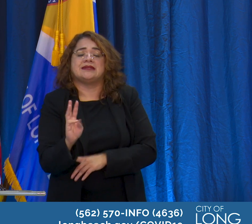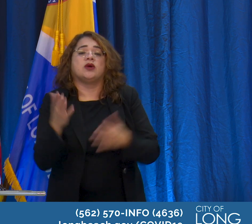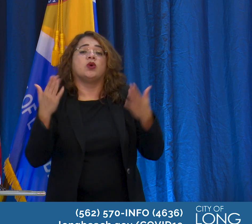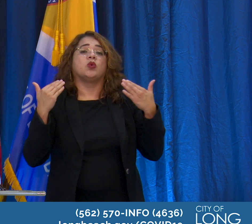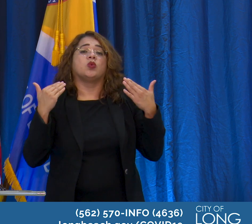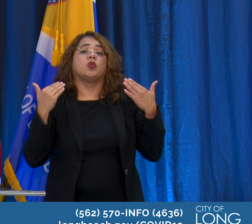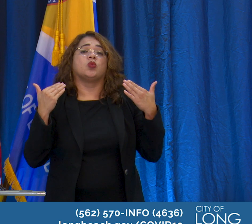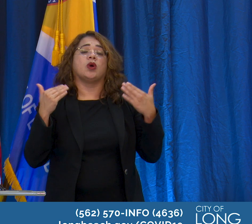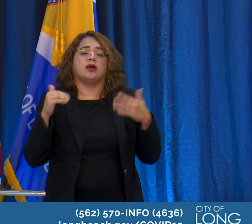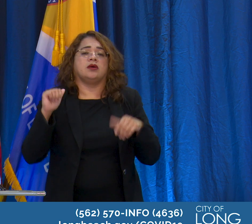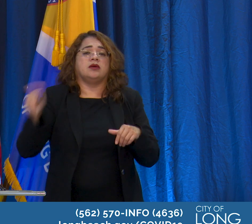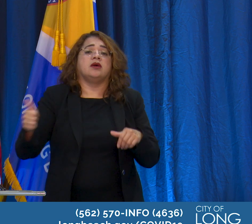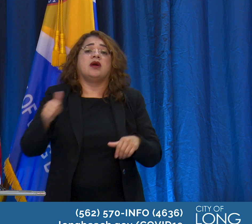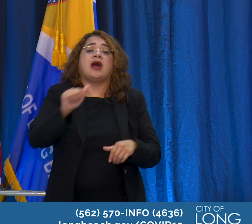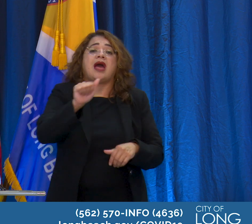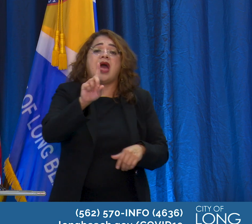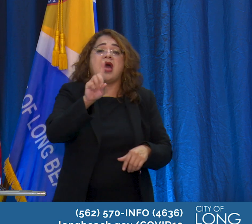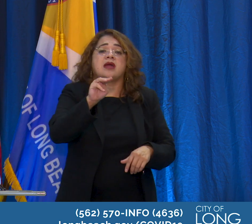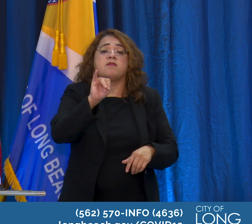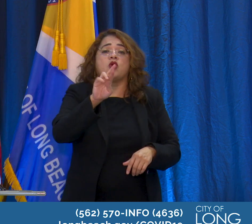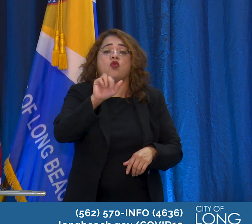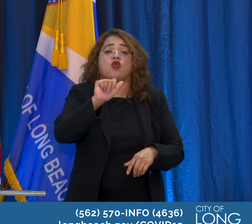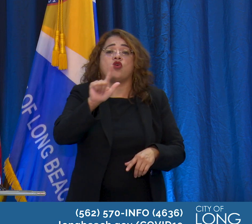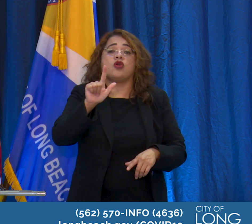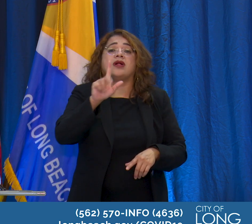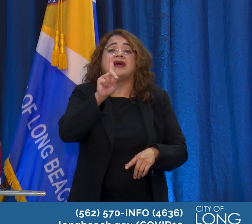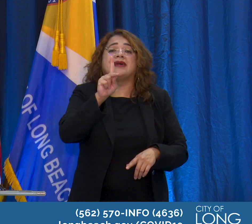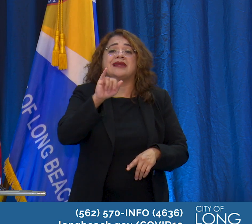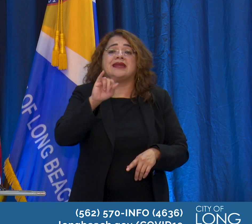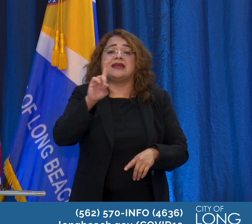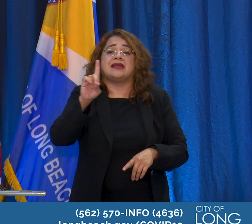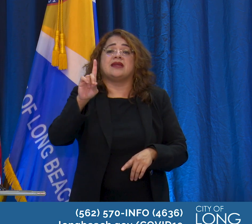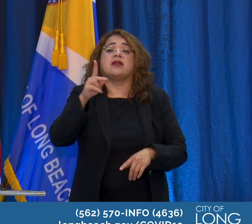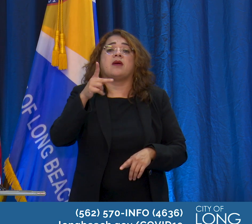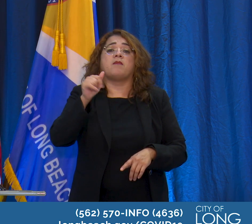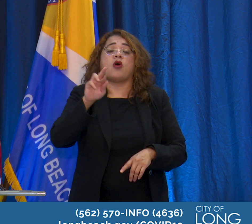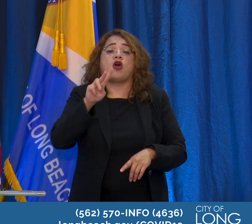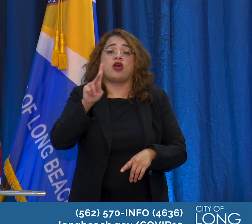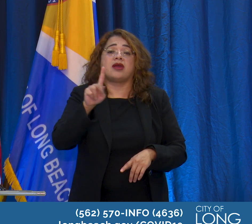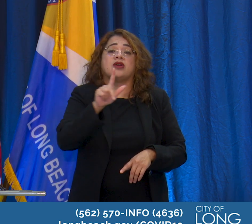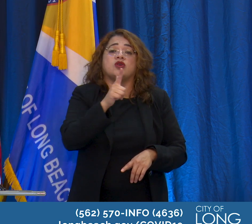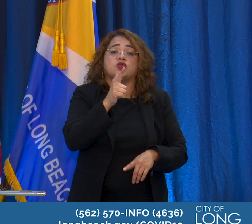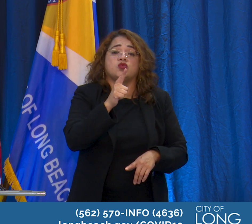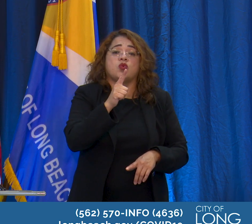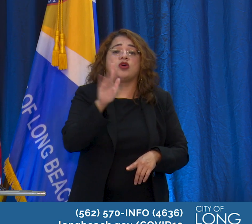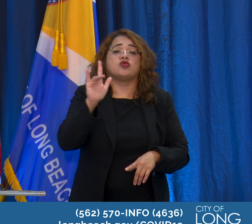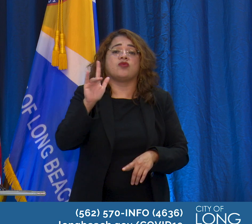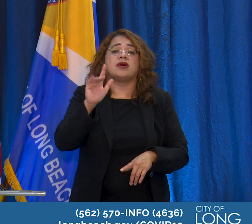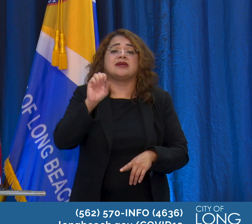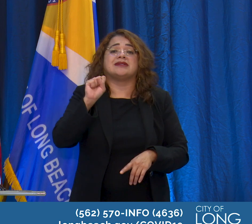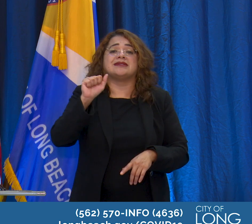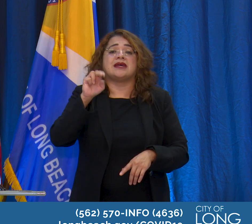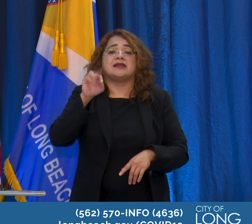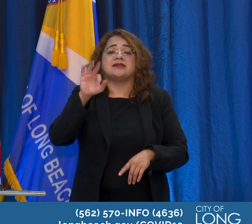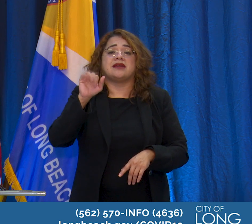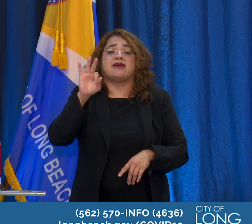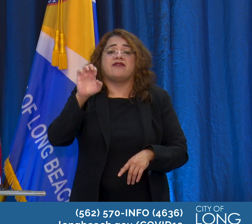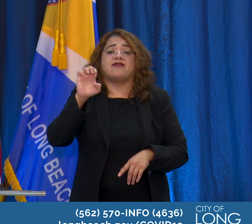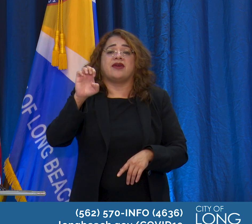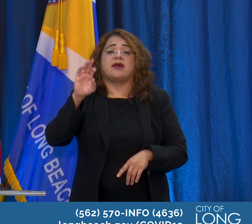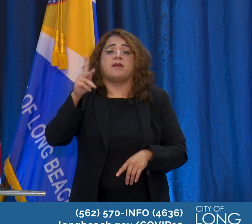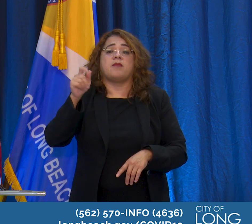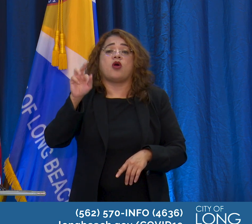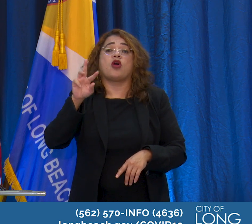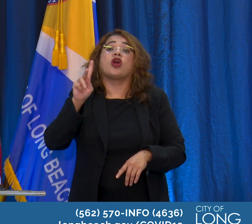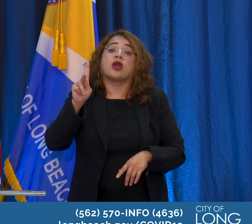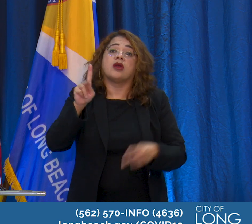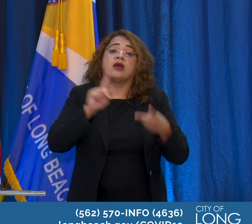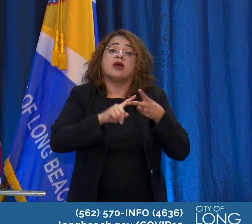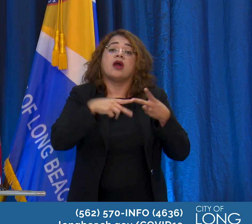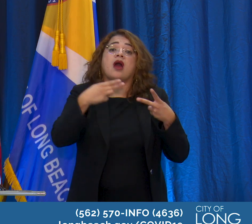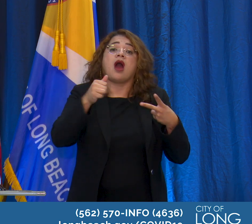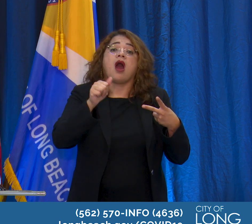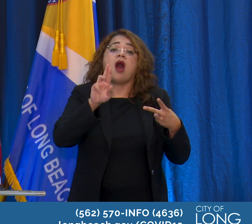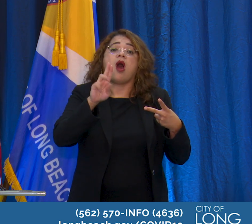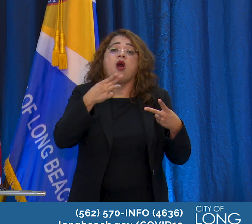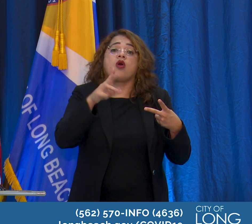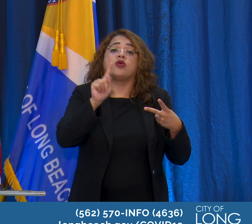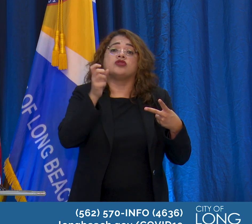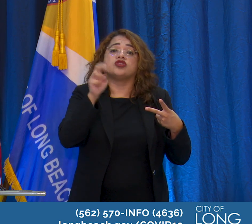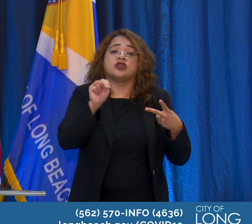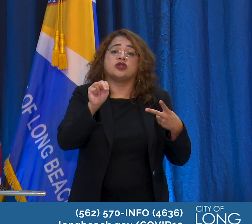Those are at Admiral Kidd Park, 2125 Santa Fe Ave, Houghton Park at 6301 Myrtle, Long